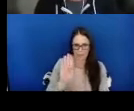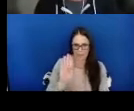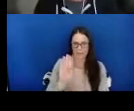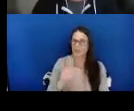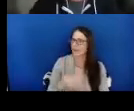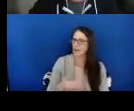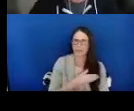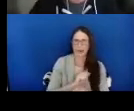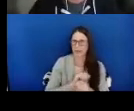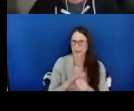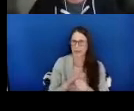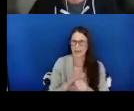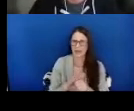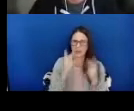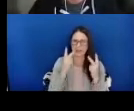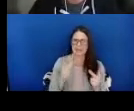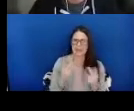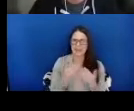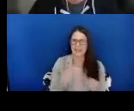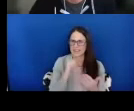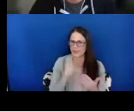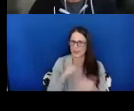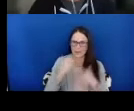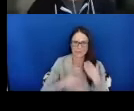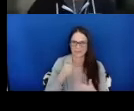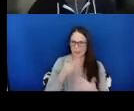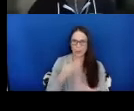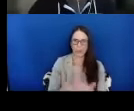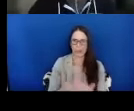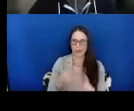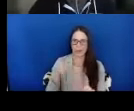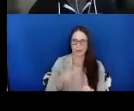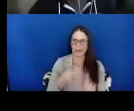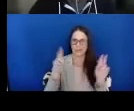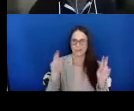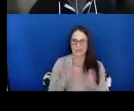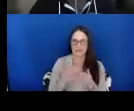we see that things are not going, particularly well on this score.